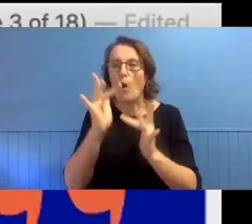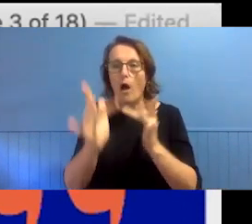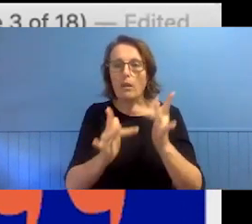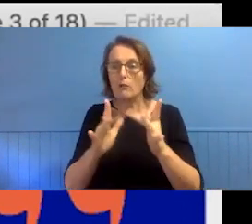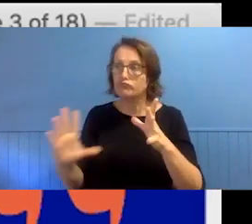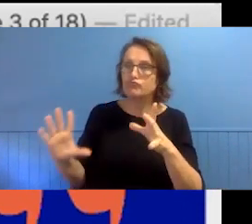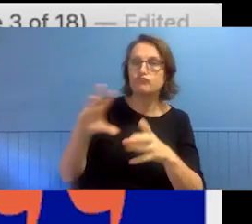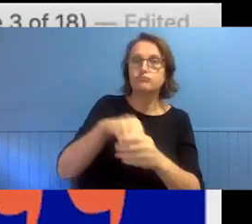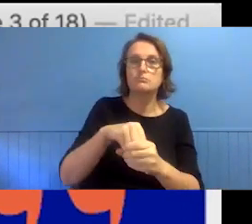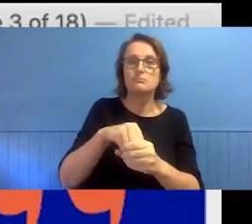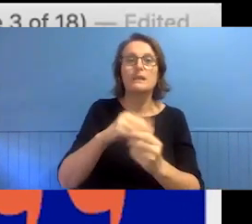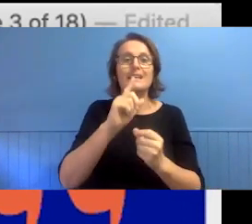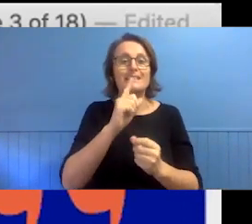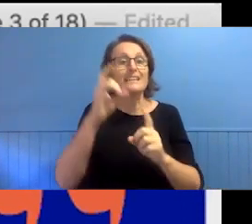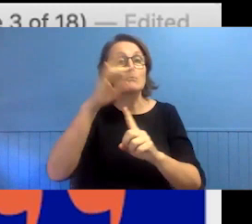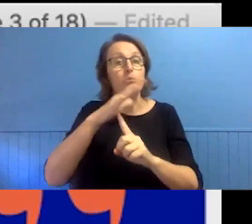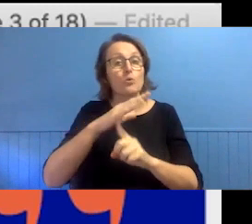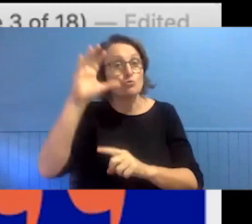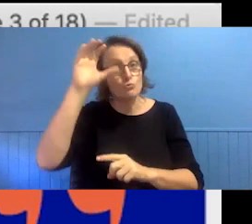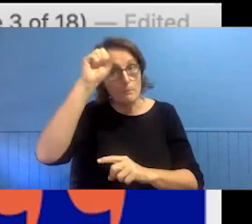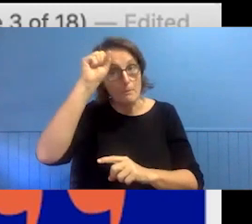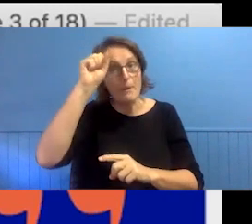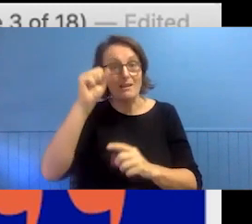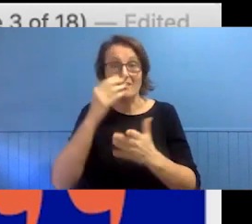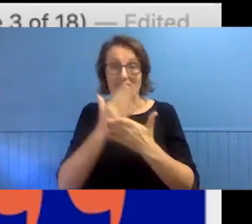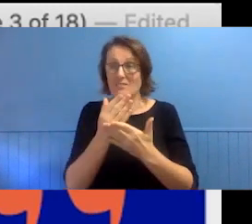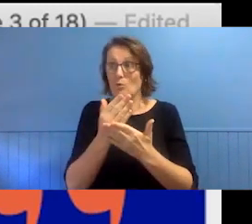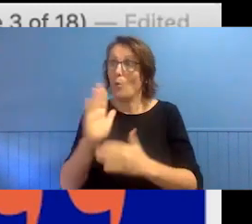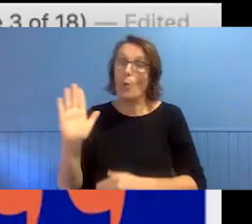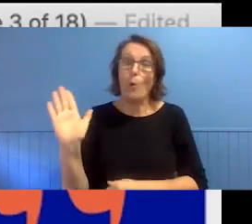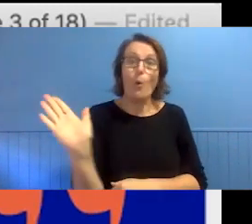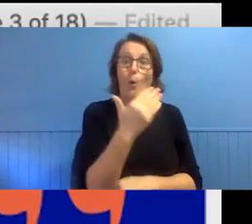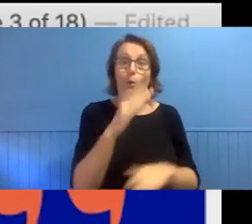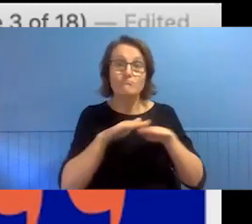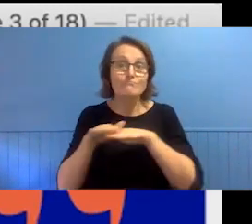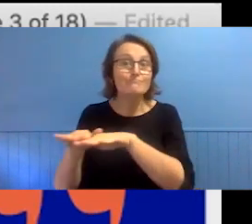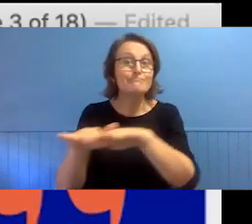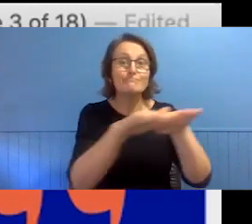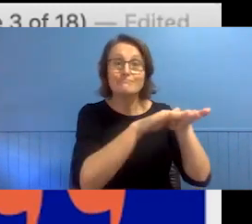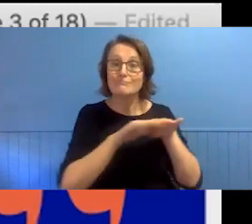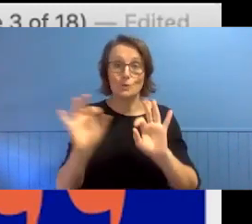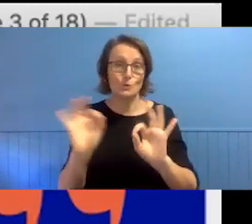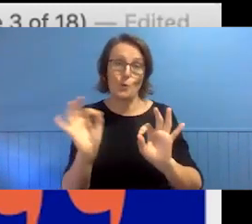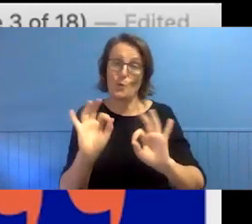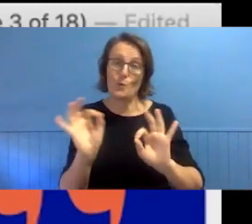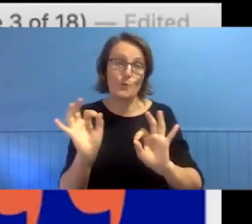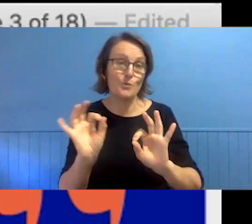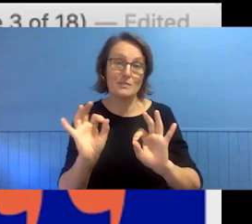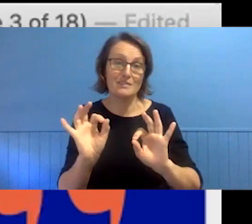inequity applies to audiences, as well as cultural sector practitioners. If we want to ensure the culture sector it is as